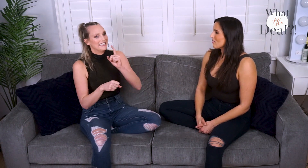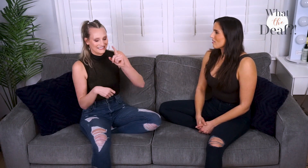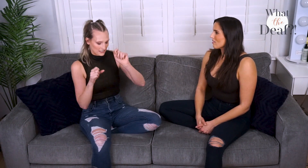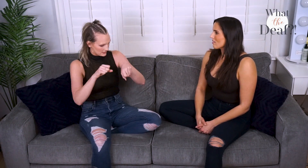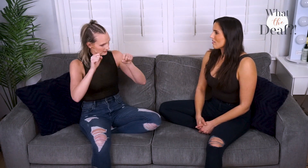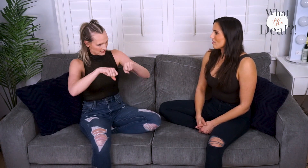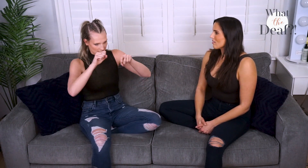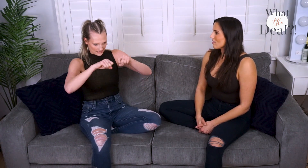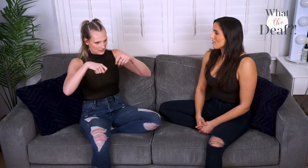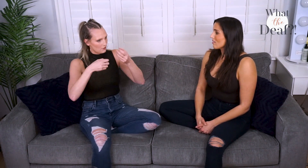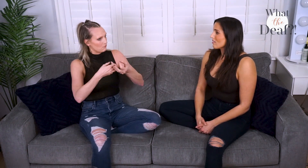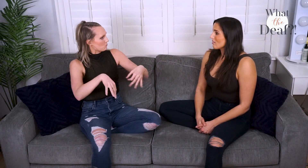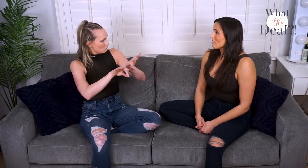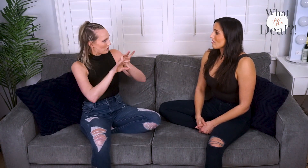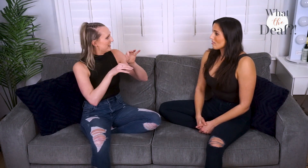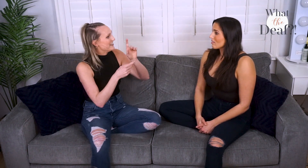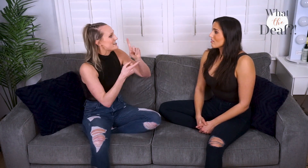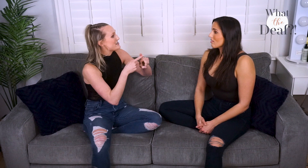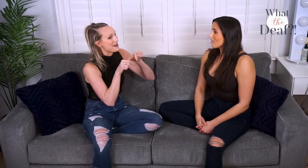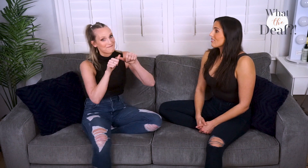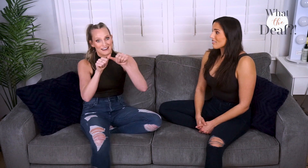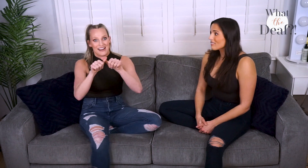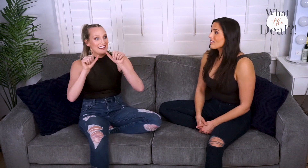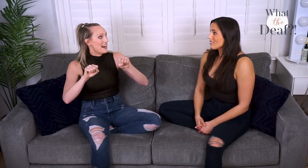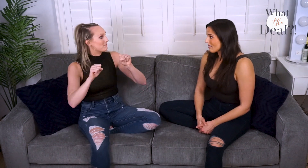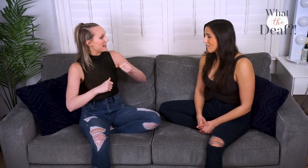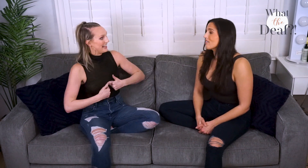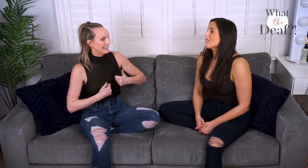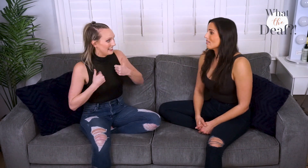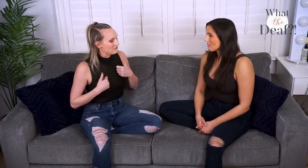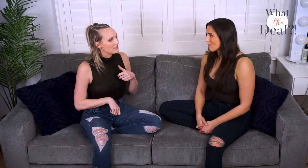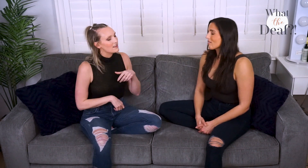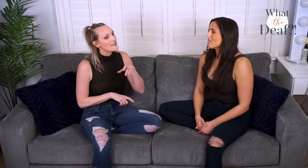Okay, yeah, careers and jobs is very important to maintain a living,